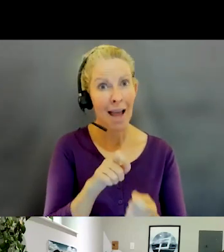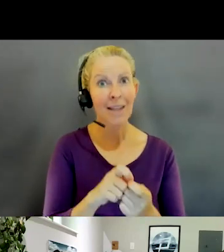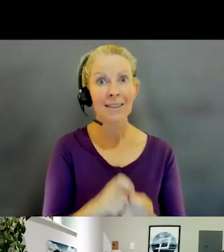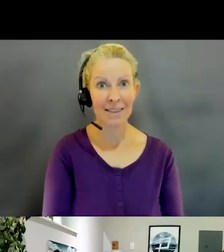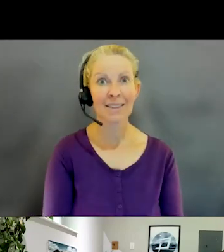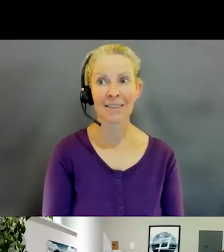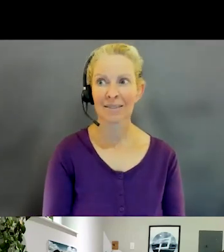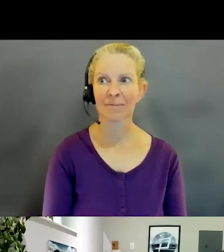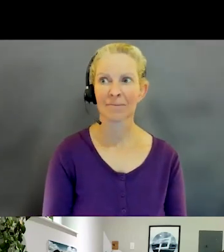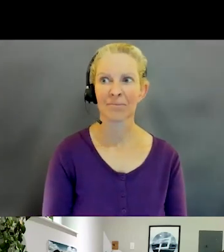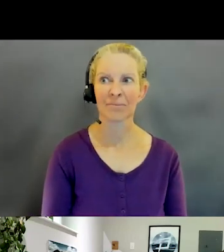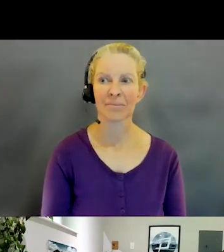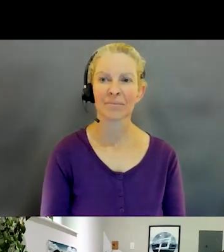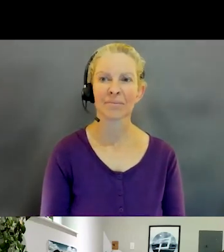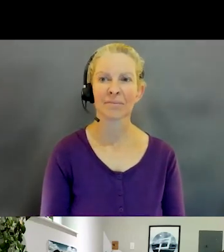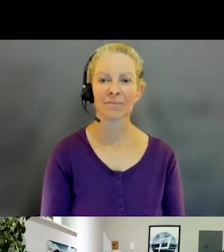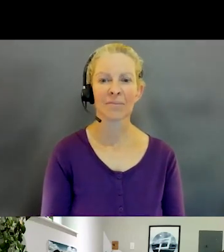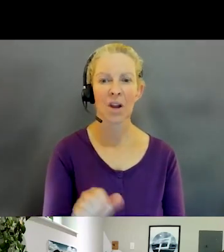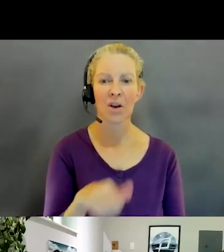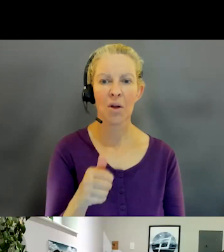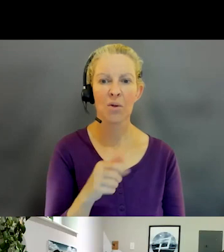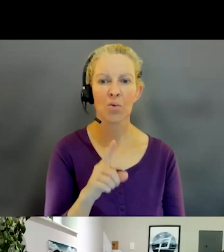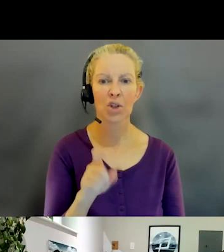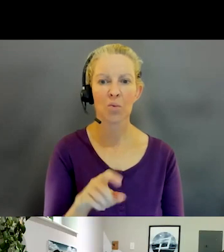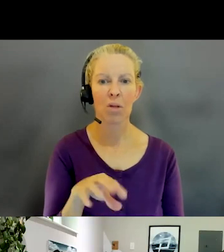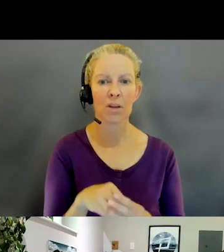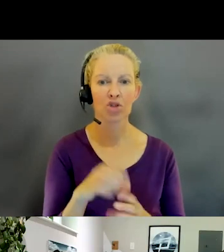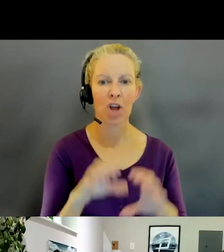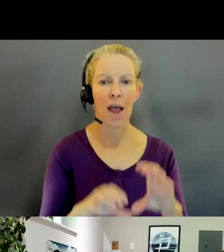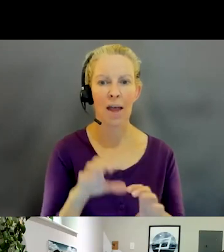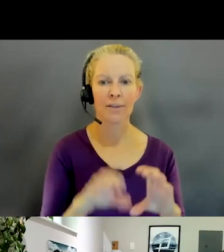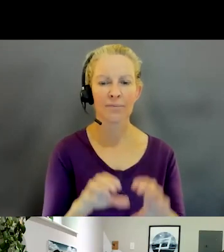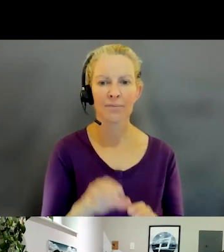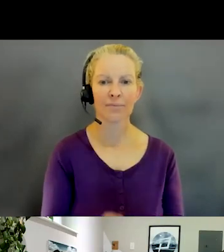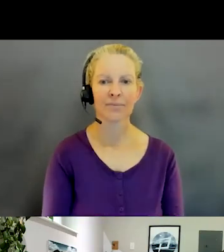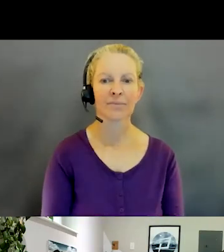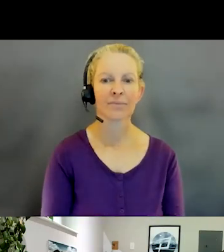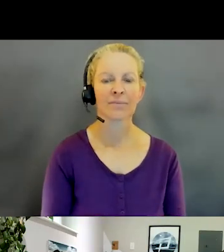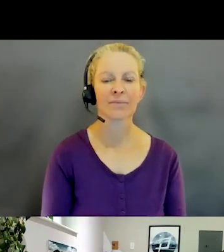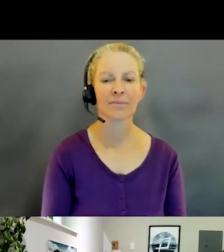Jay: There was another question in the chat. Just kind of asking how AI applies